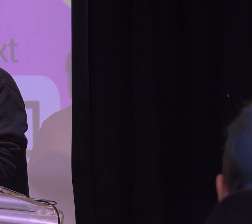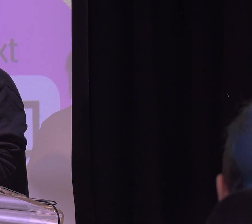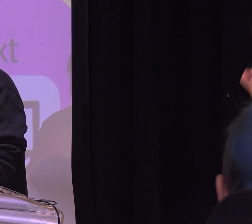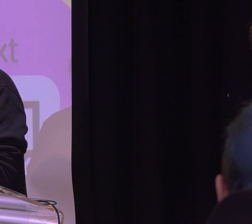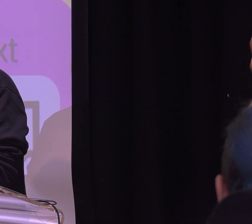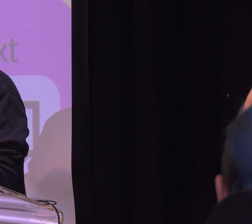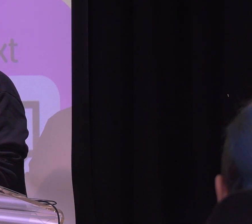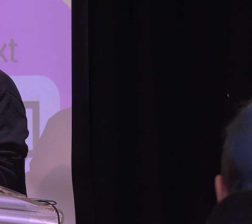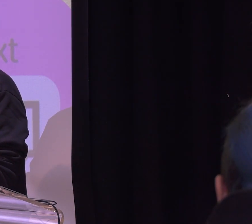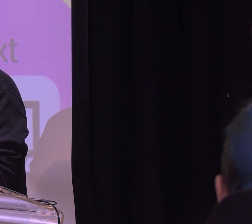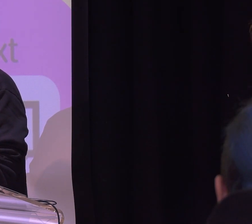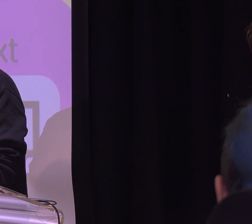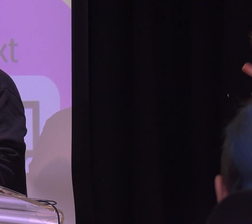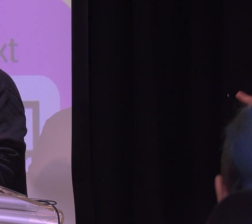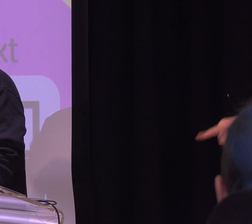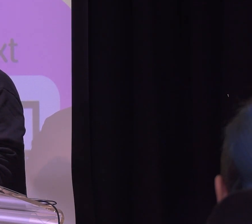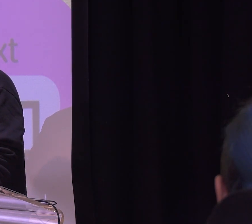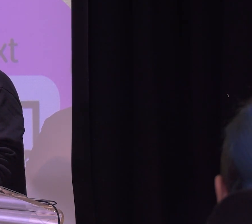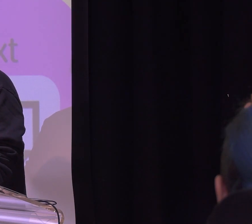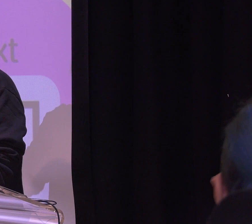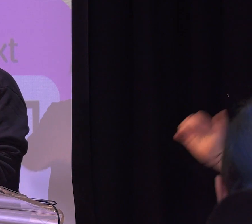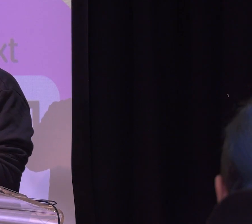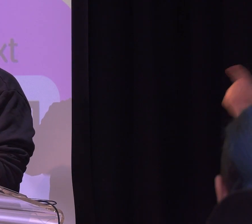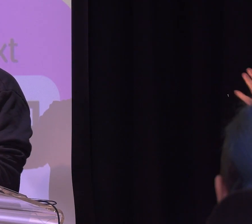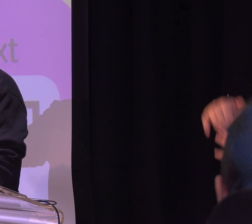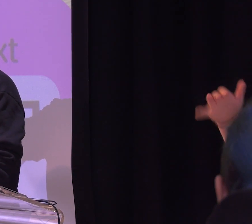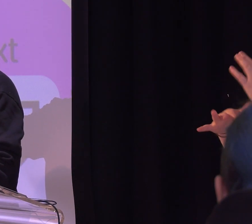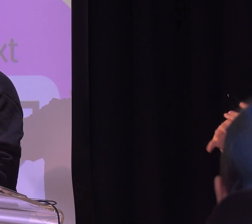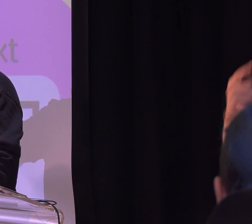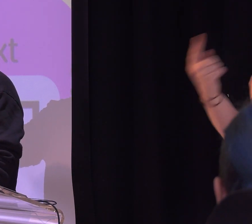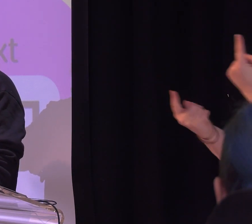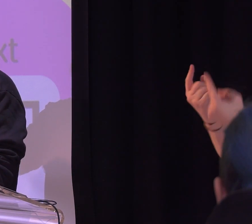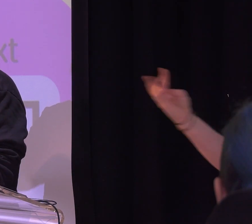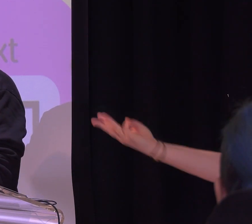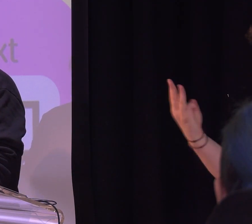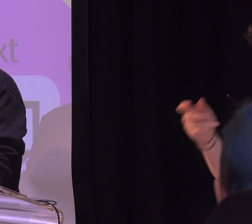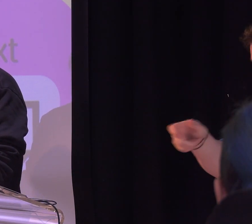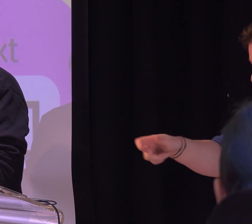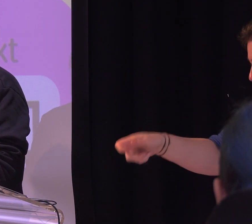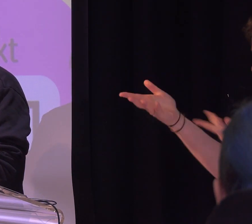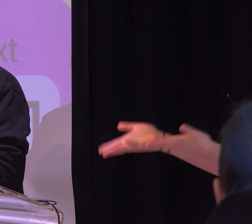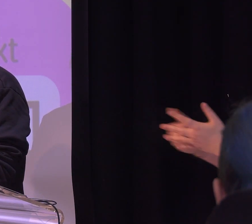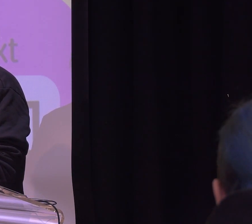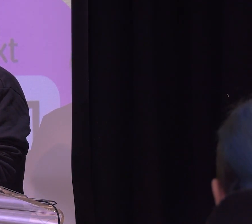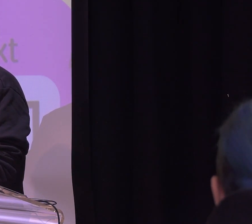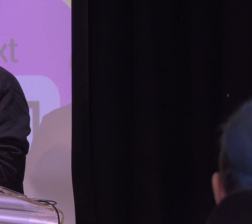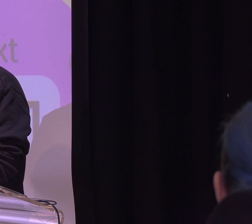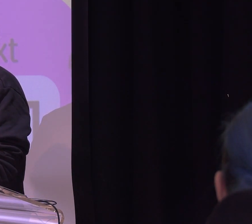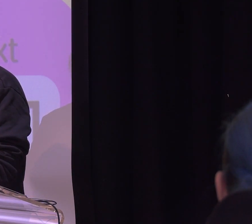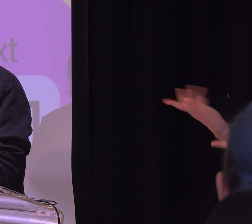feeling incredibly proud of this building and everything that these three people you've just heard speak are doing